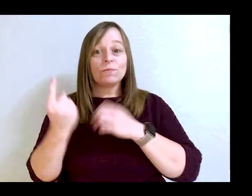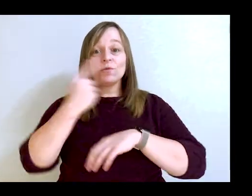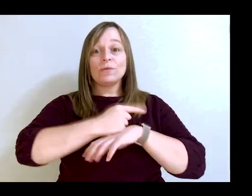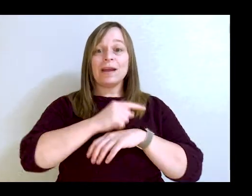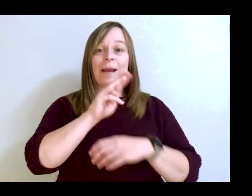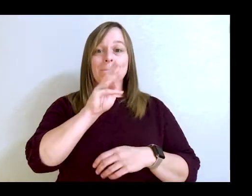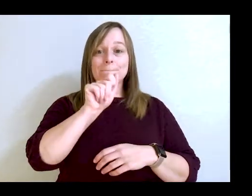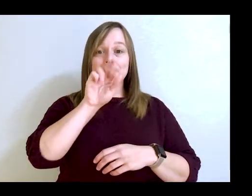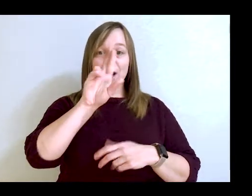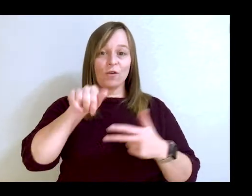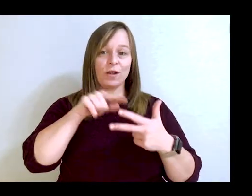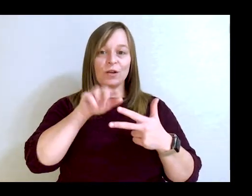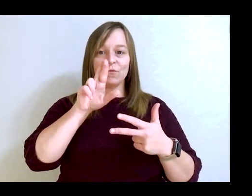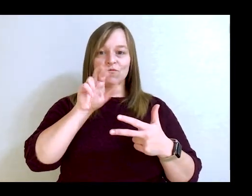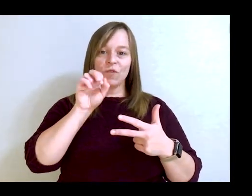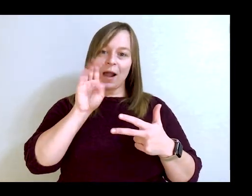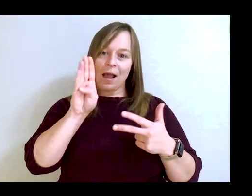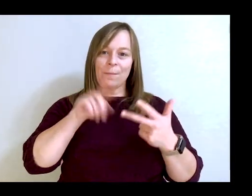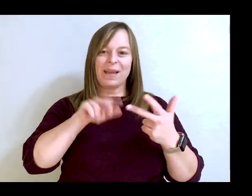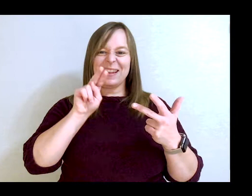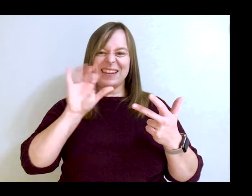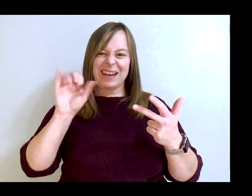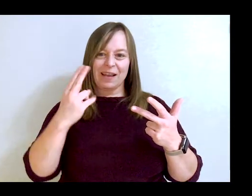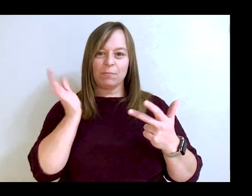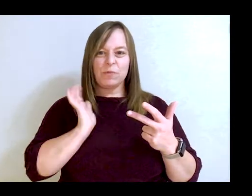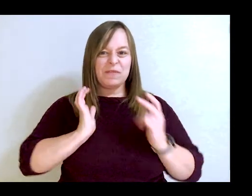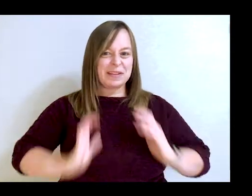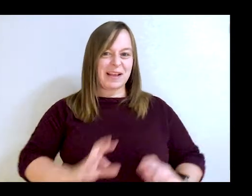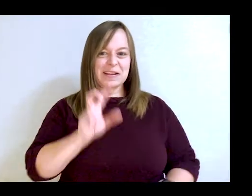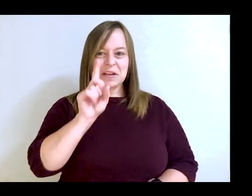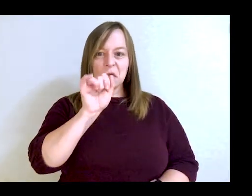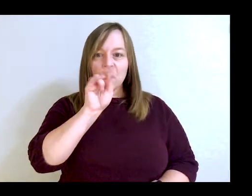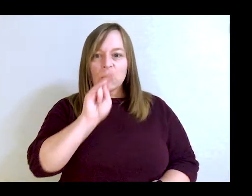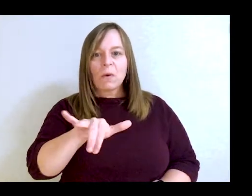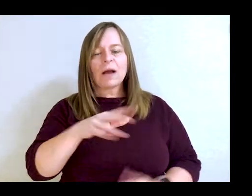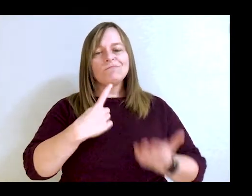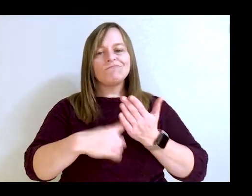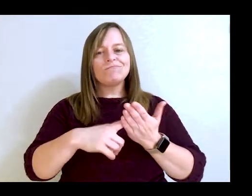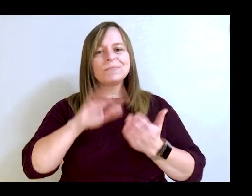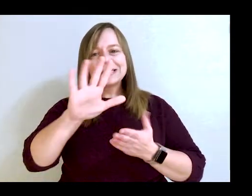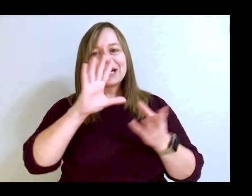Today we have Mary, Rob, and Nich, previous clients of DRNY. They're here to discuss